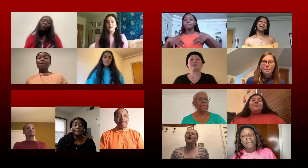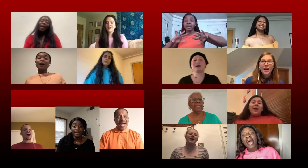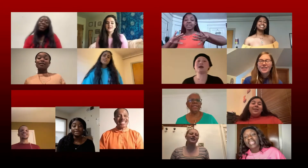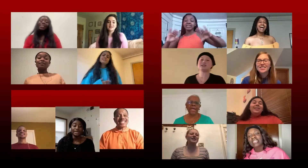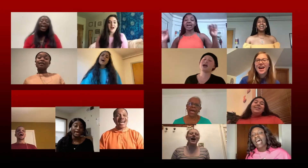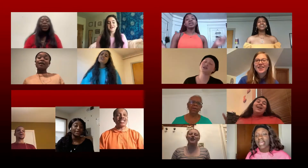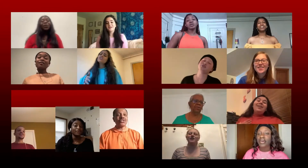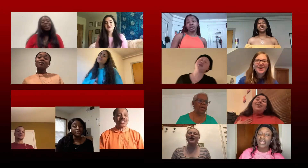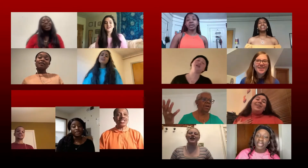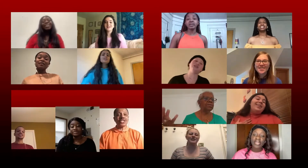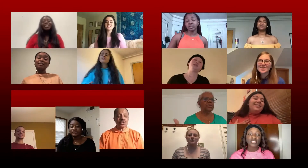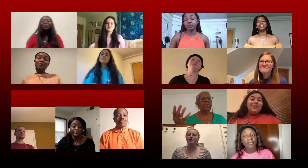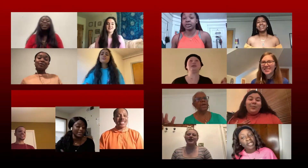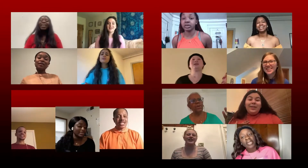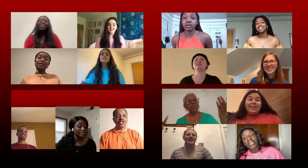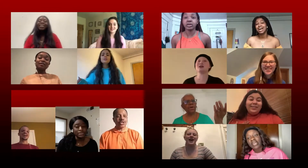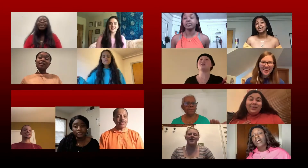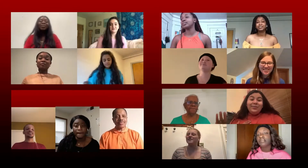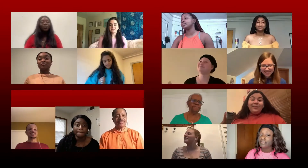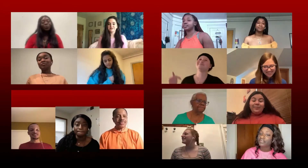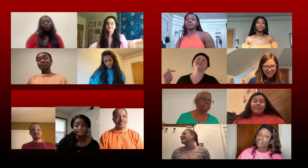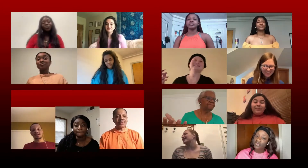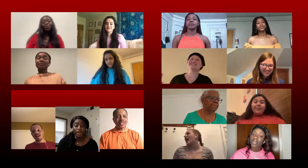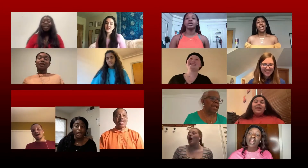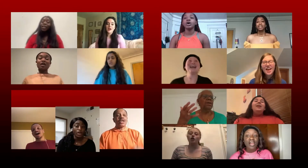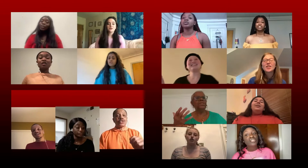My desire is to please You